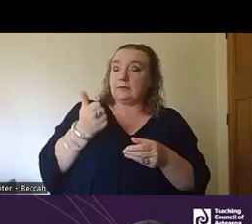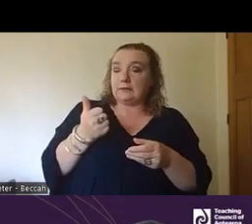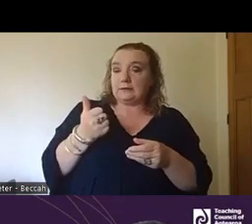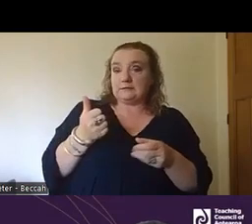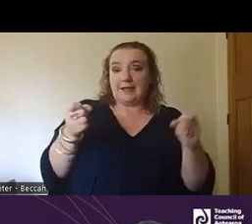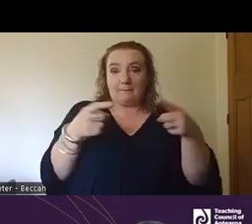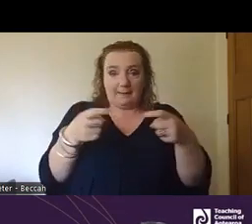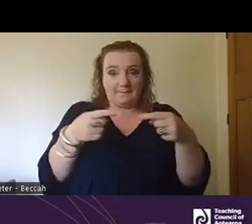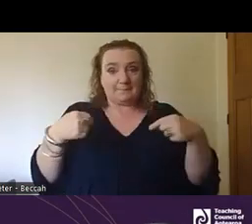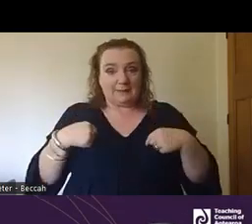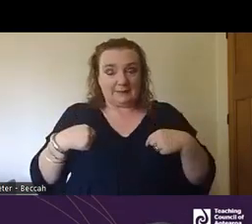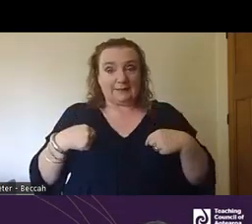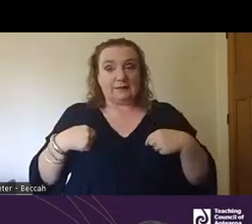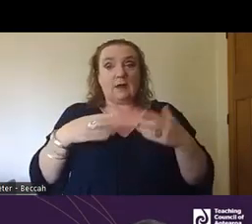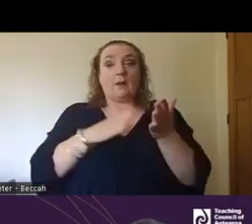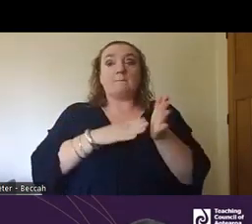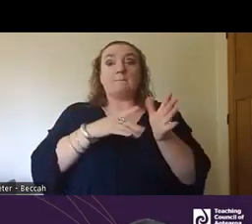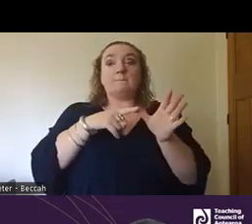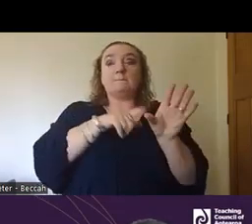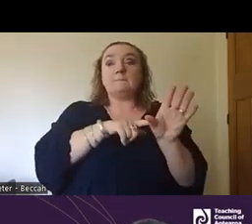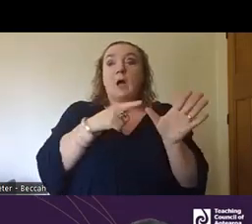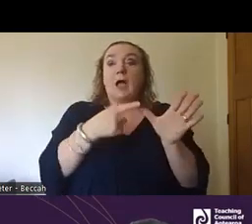So I ask Maya to put my email onto the chat now for you all.